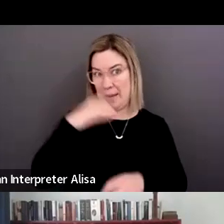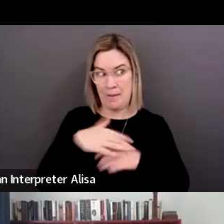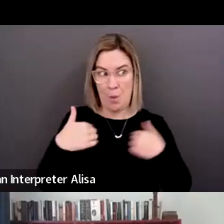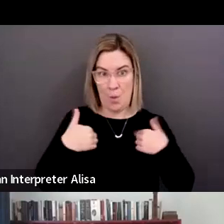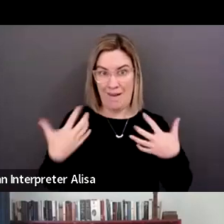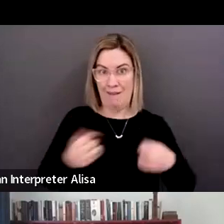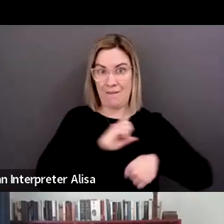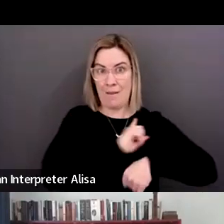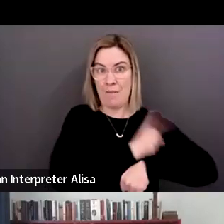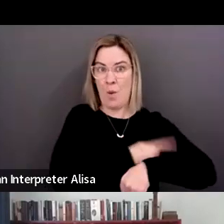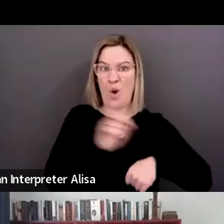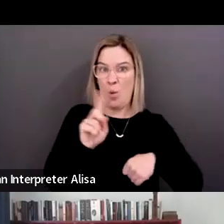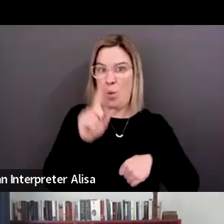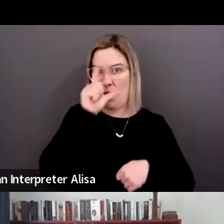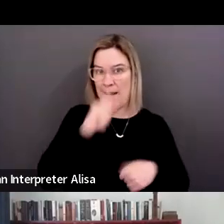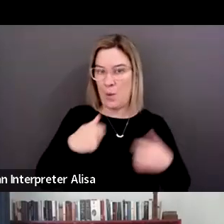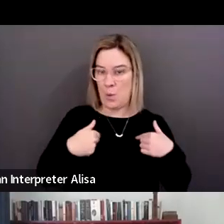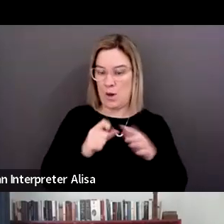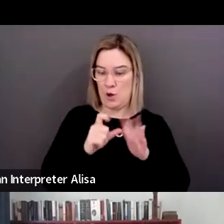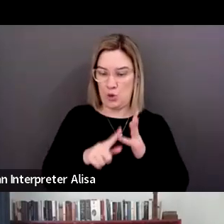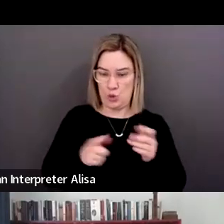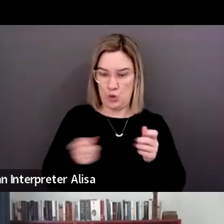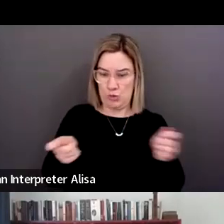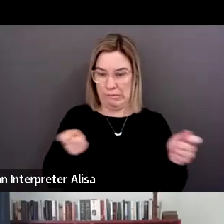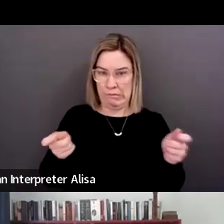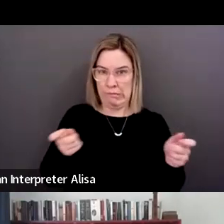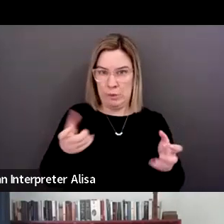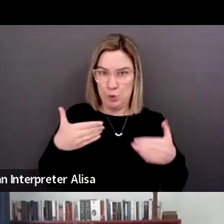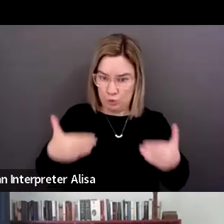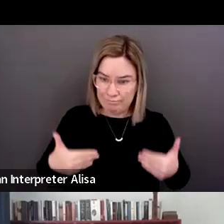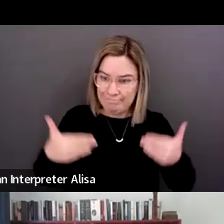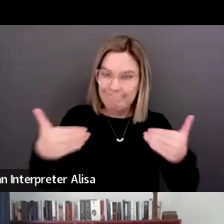I guess, friction with, through this process. But yeah, I guess we were